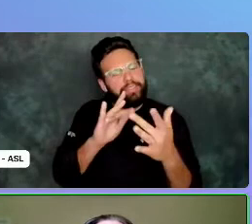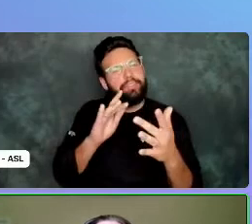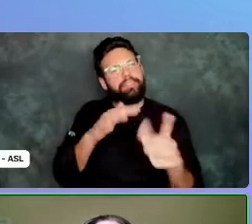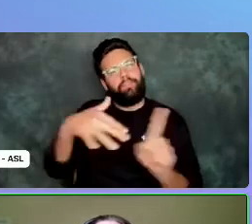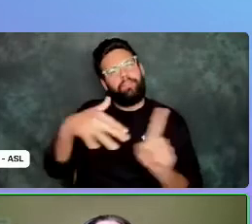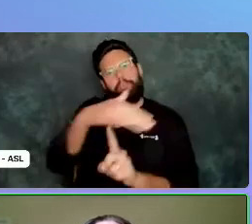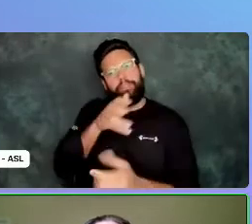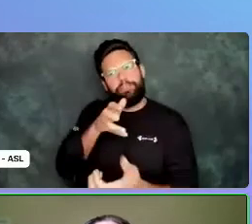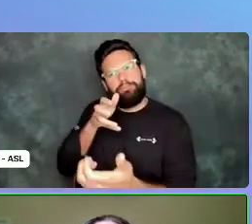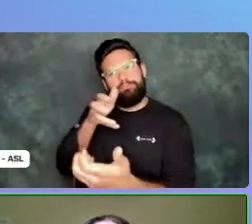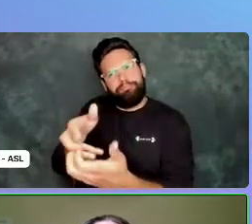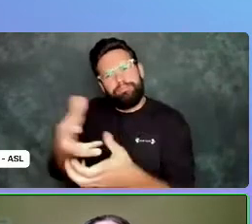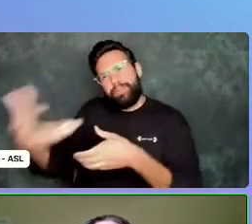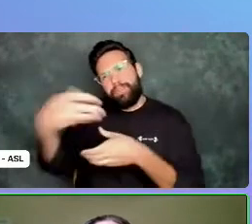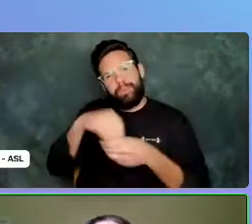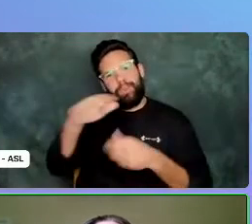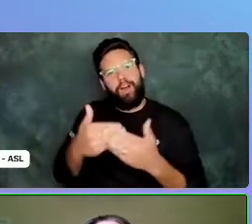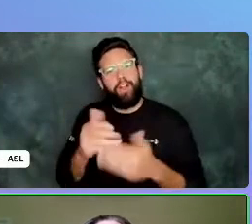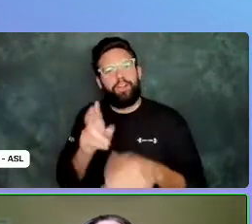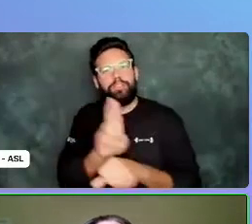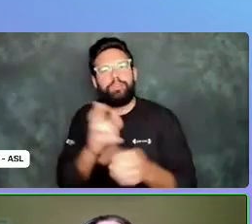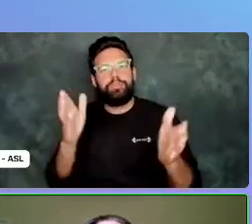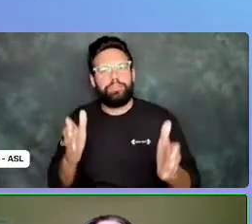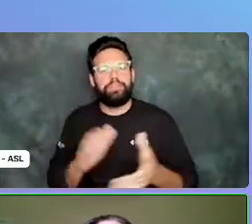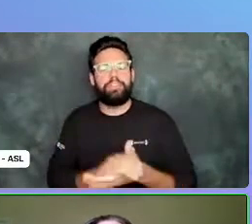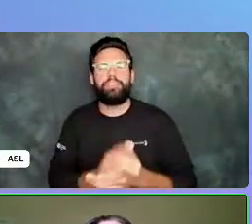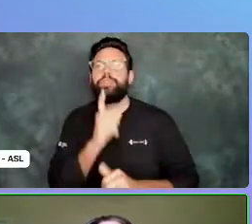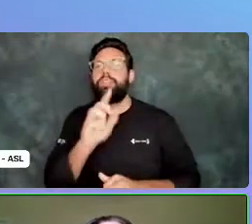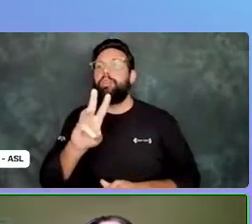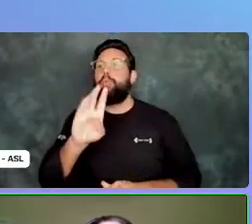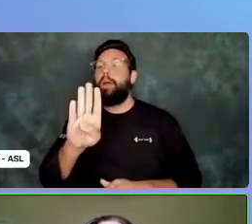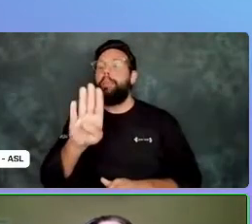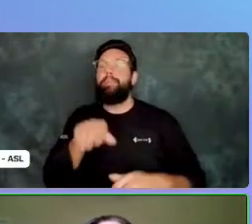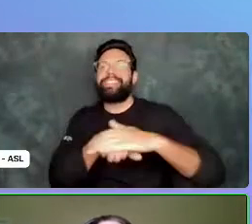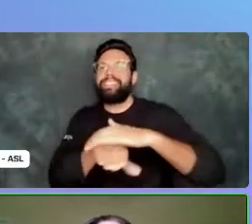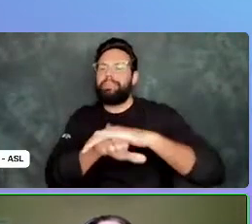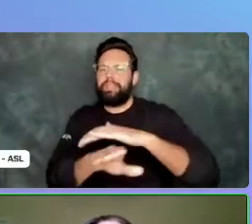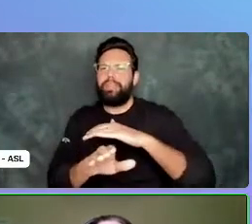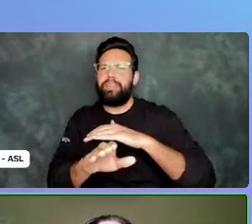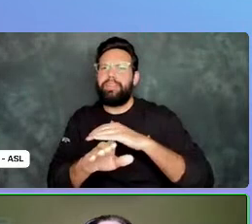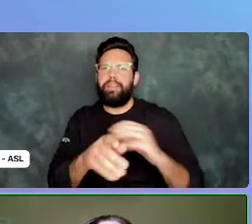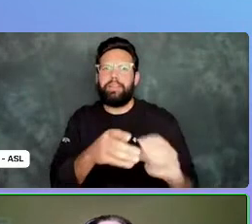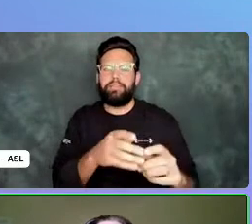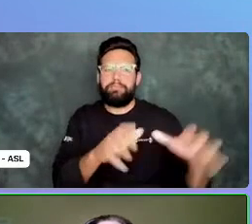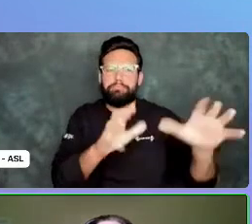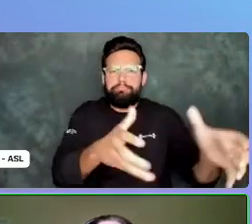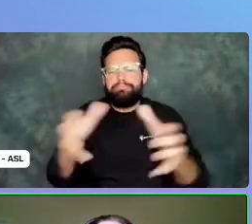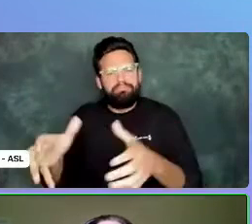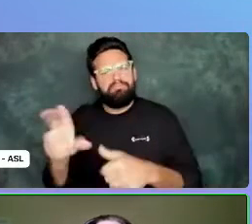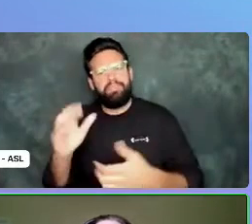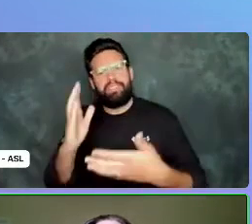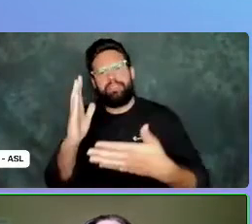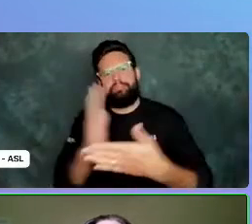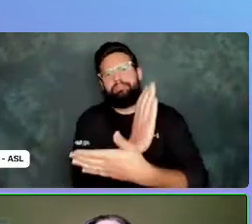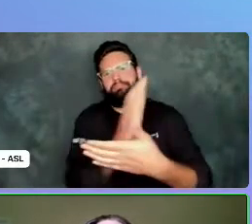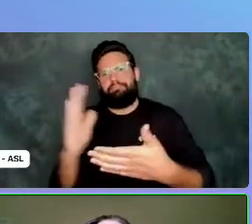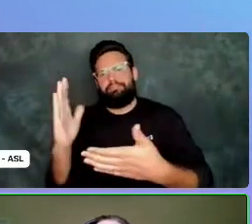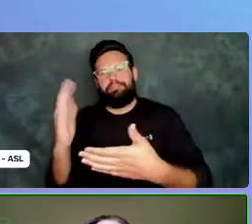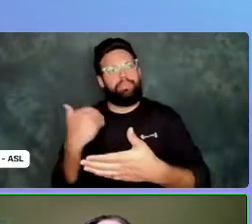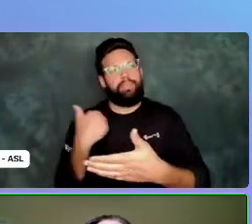our environment and websites to work for all users. And I like to display web accessibility as a spectrum,